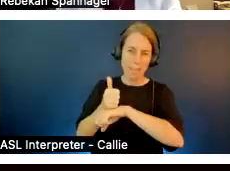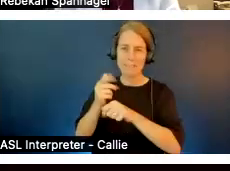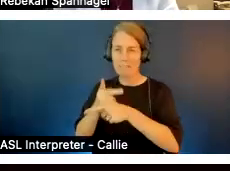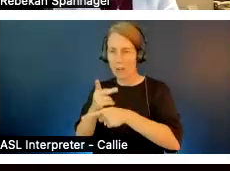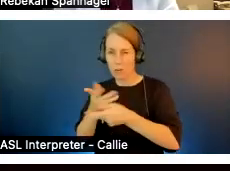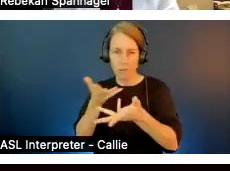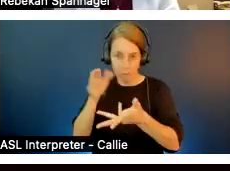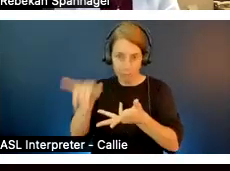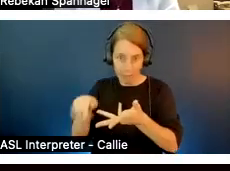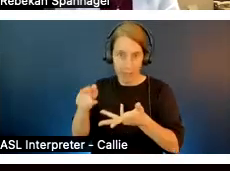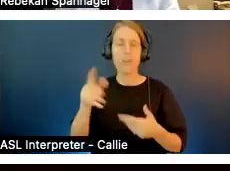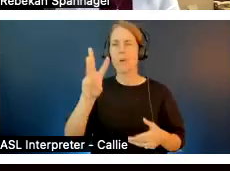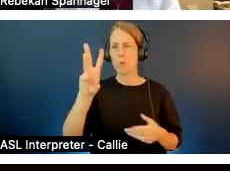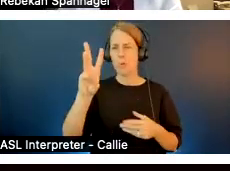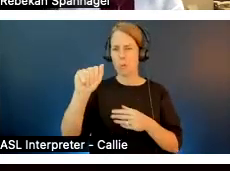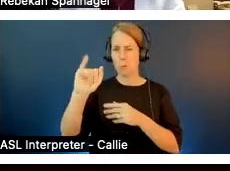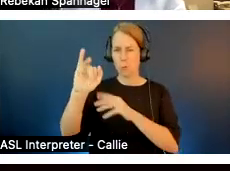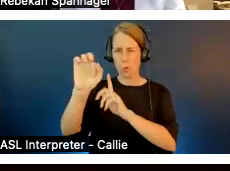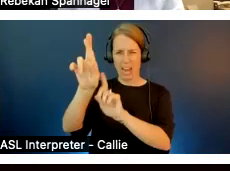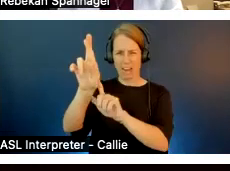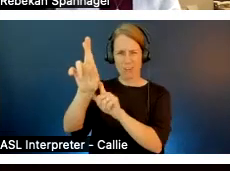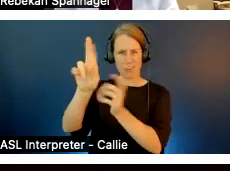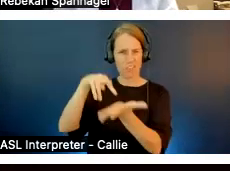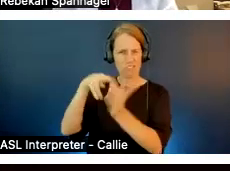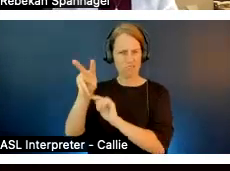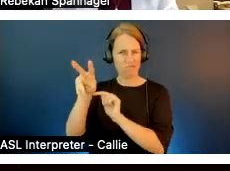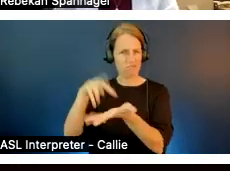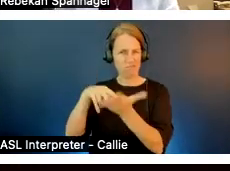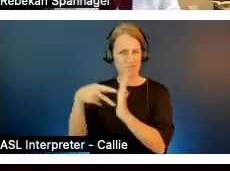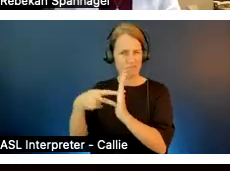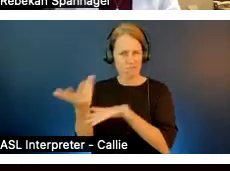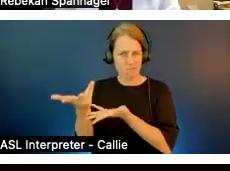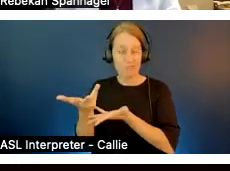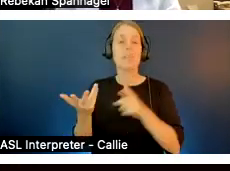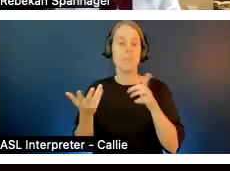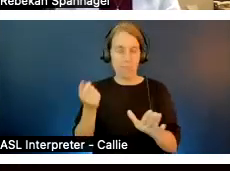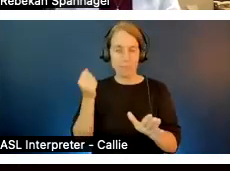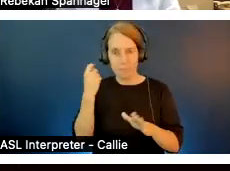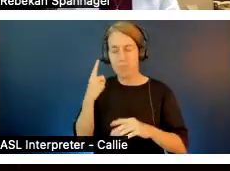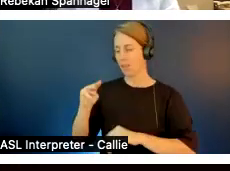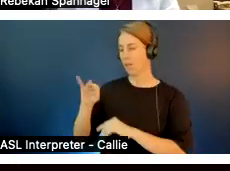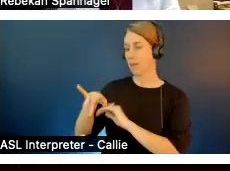it really means is that from a legal perspective the medicaid agency is seeking to ask the federal